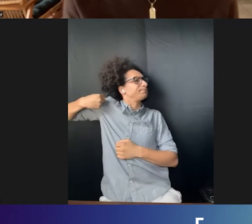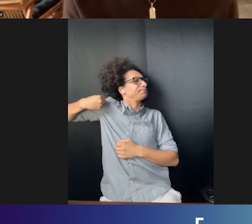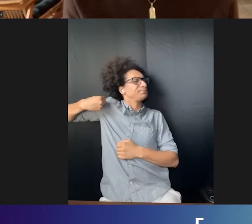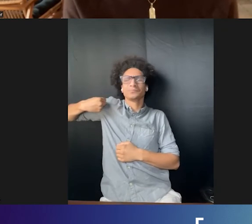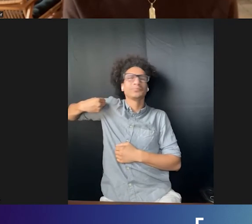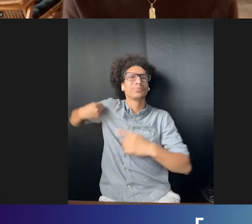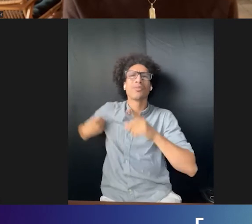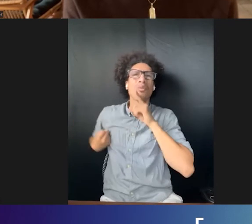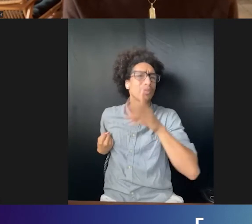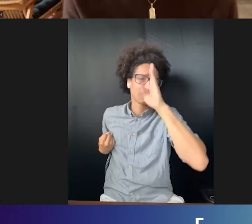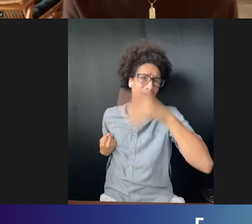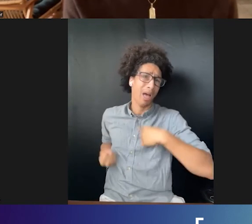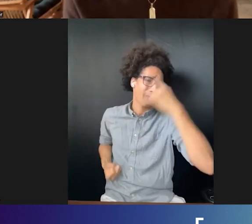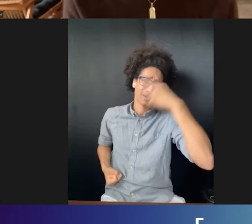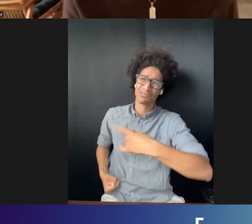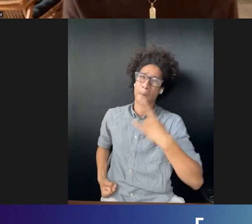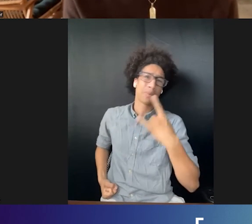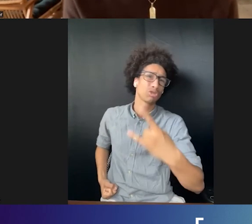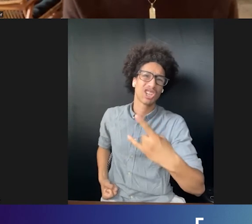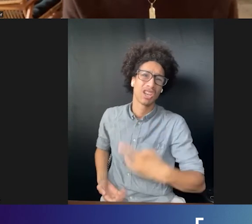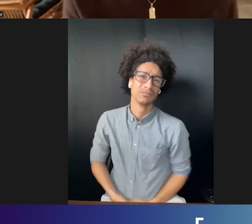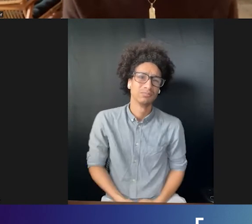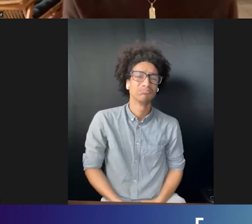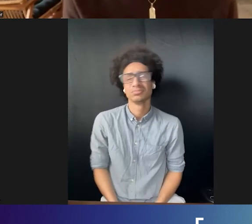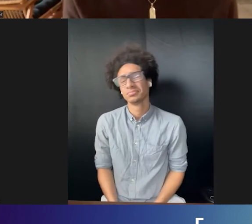Honestly, from your experiences, maybe we have time